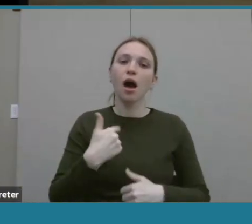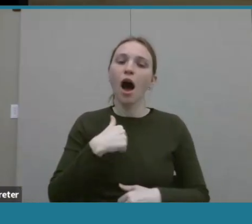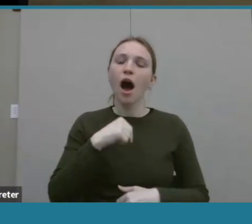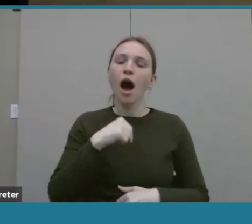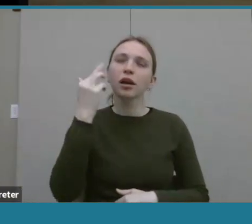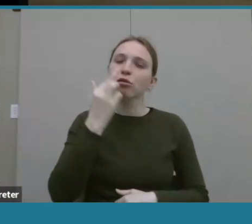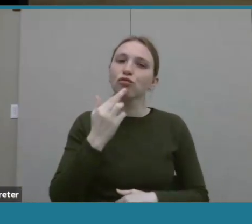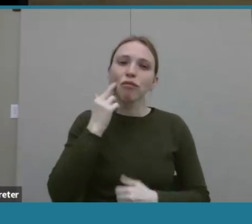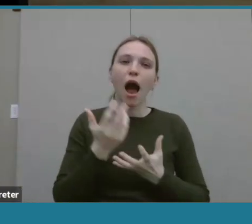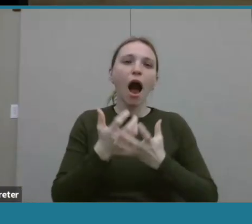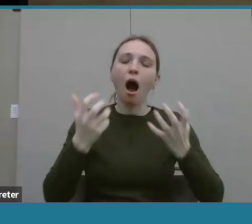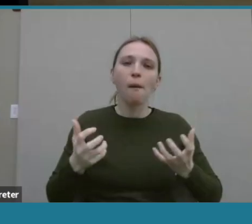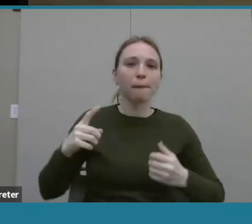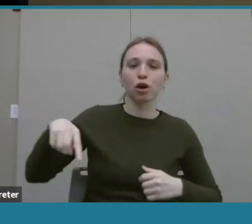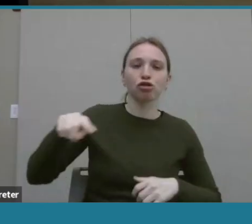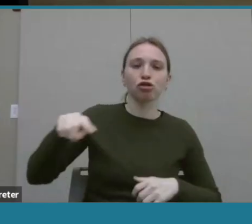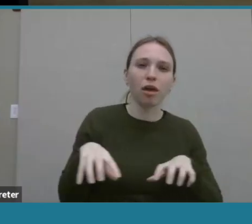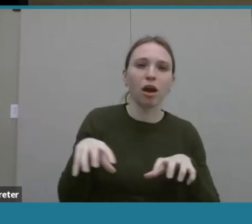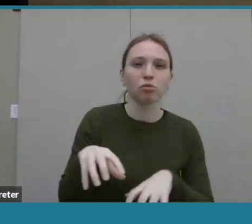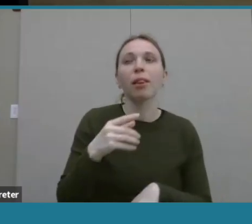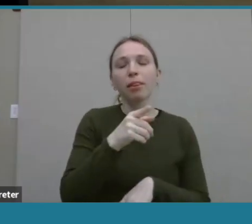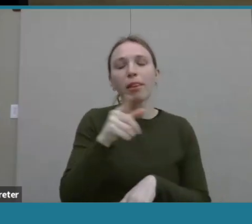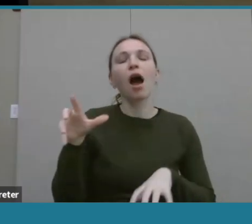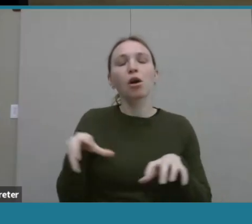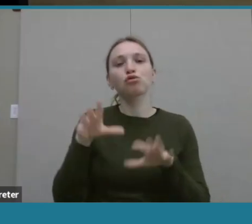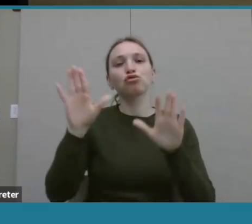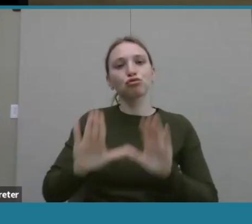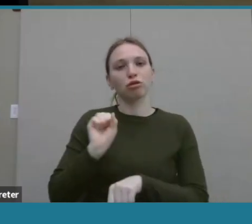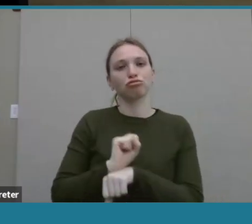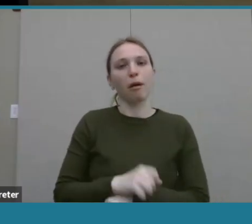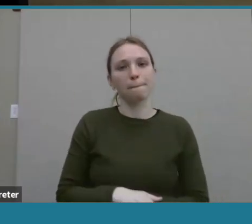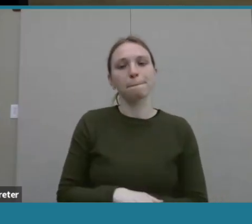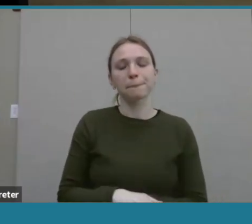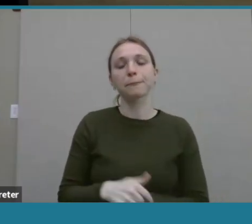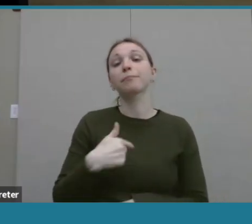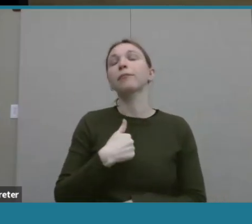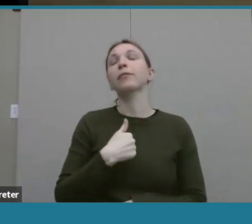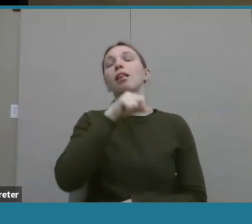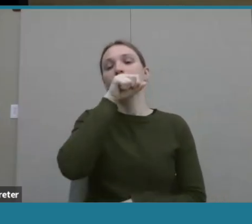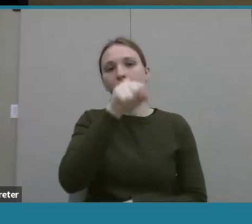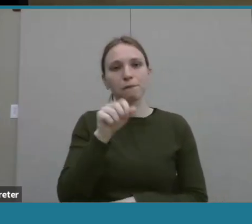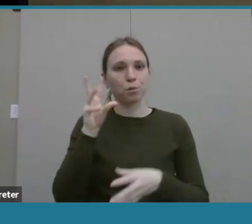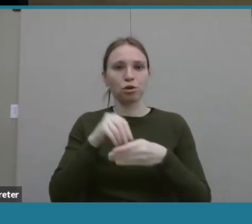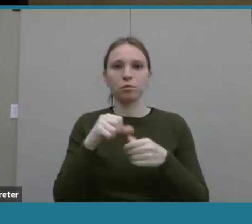So they do a great, a great job. Um, so I love participating in this project, and also as a teacher, I was able